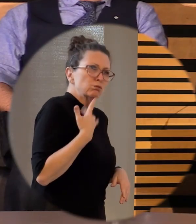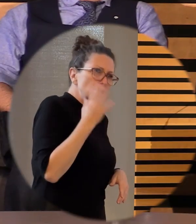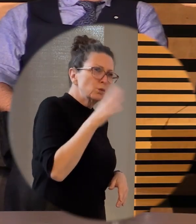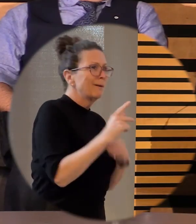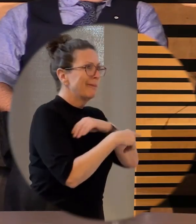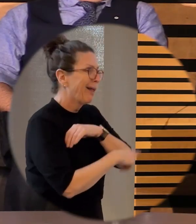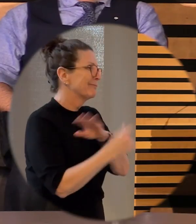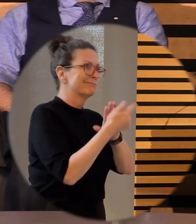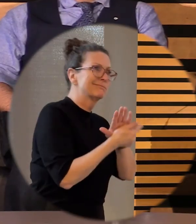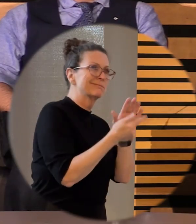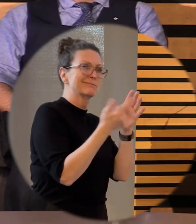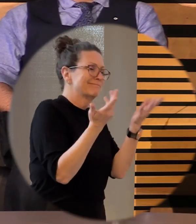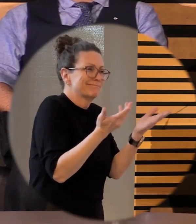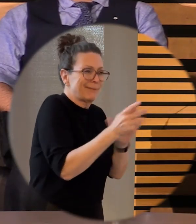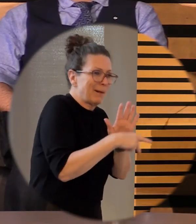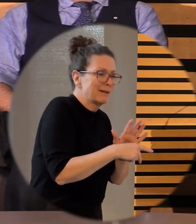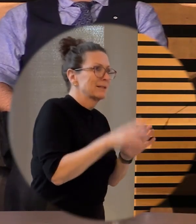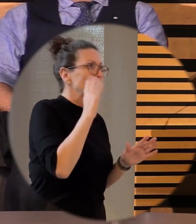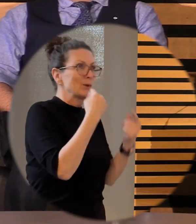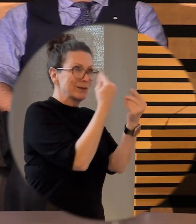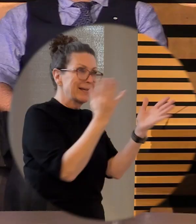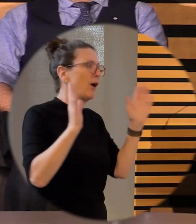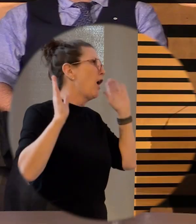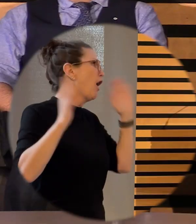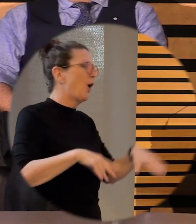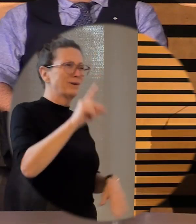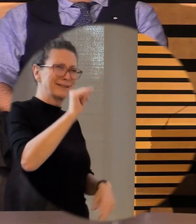particular house or parliament or legislation and say things are really great for persons with